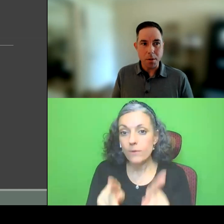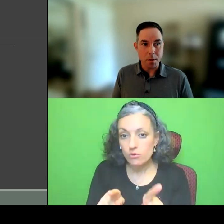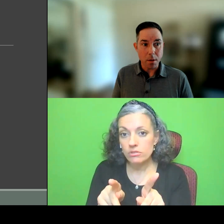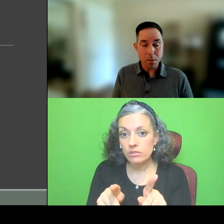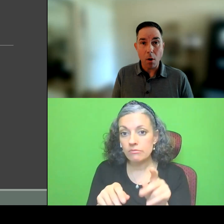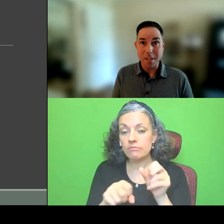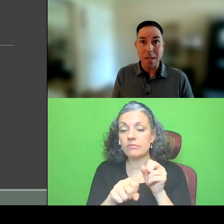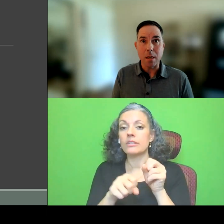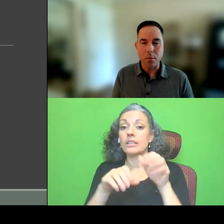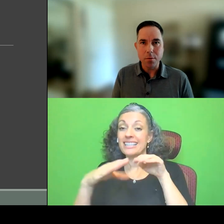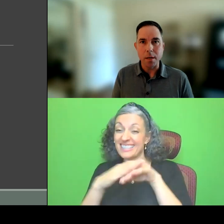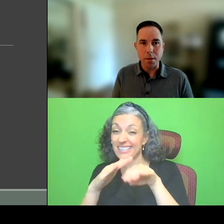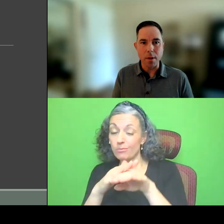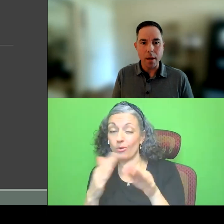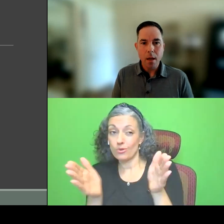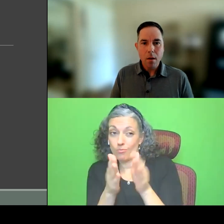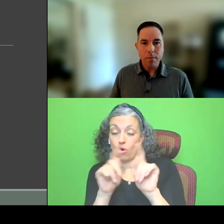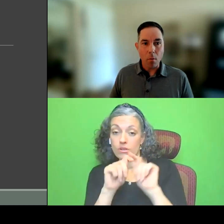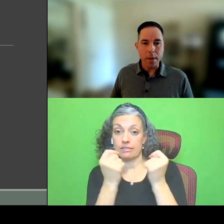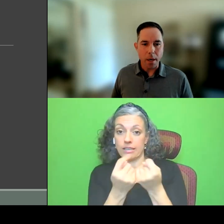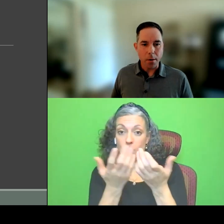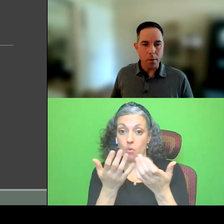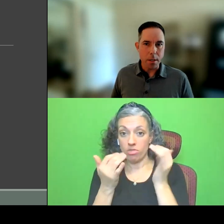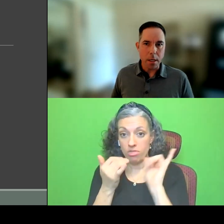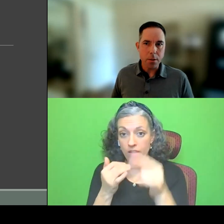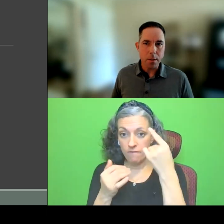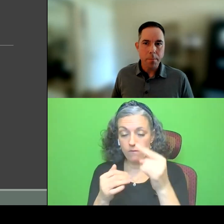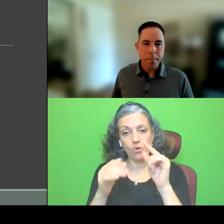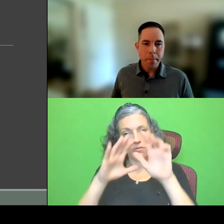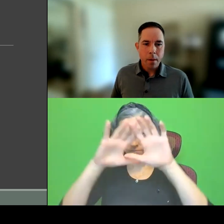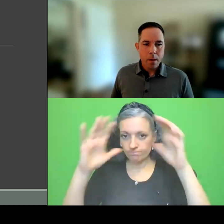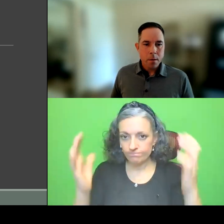or a small team trying to do that for the entire organization.